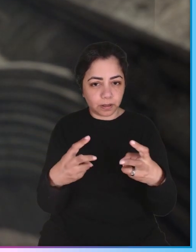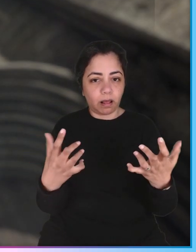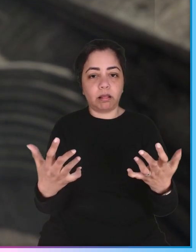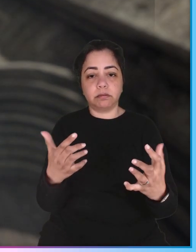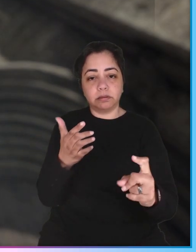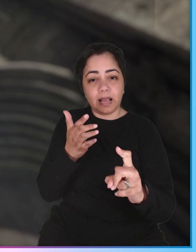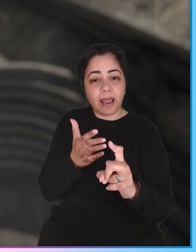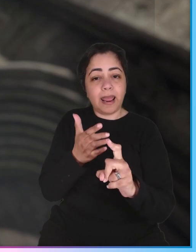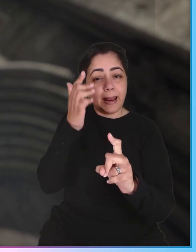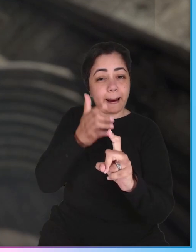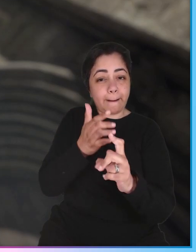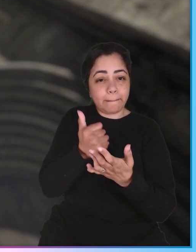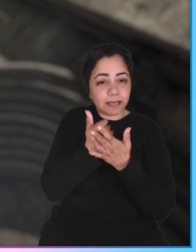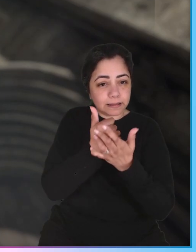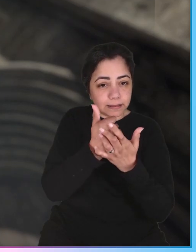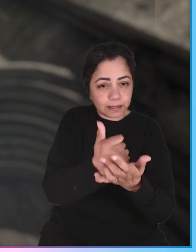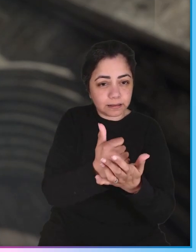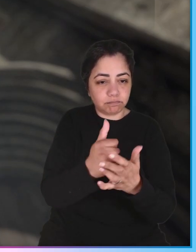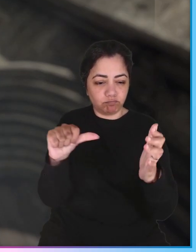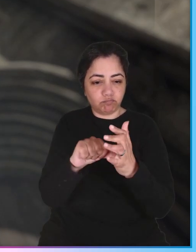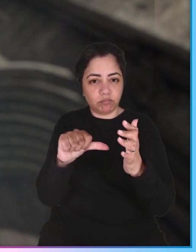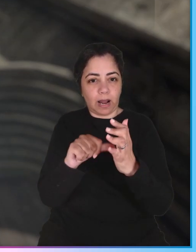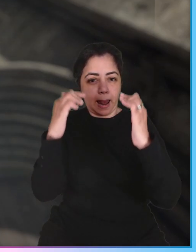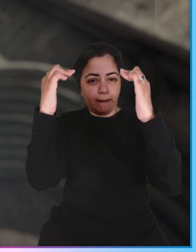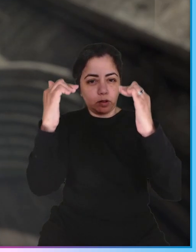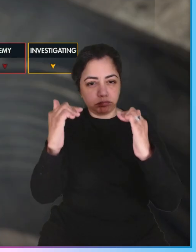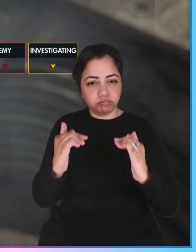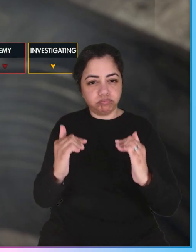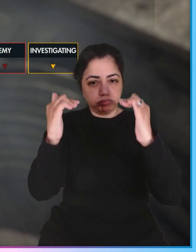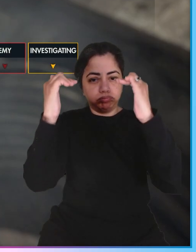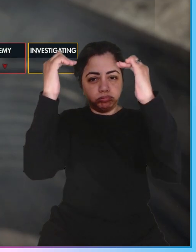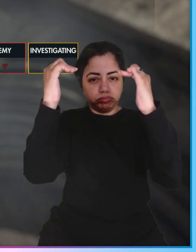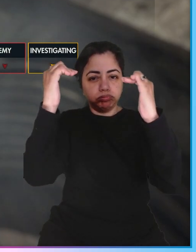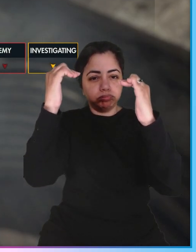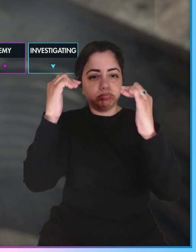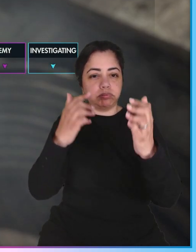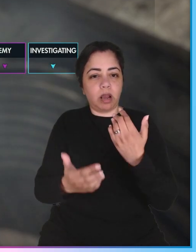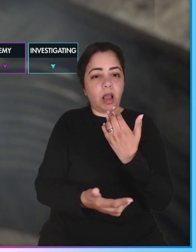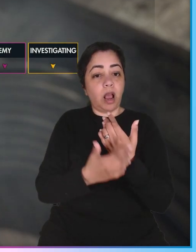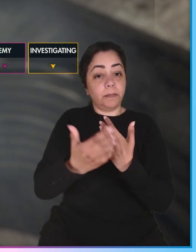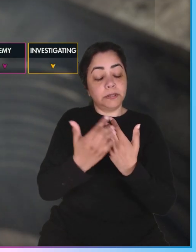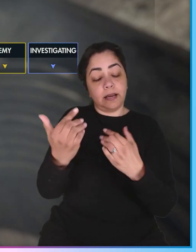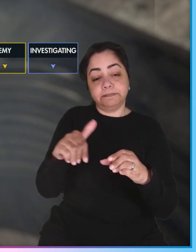like aim toggle, automatic forward movement, auto traversal options, and colourblind palettes.